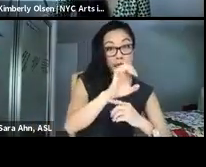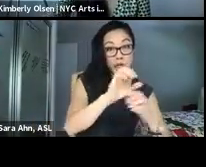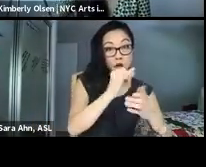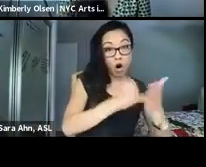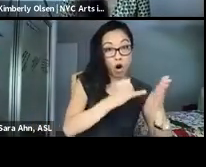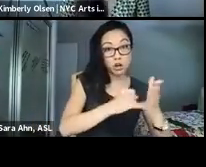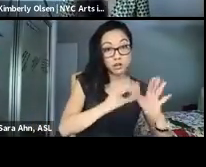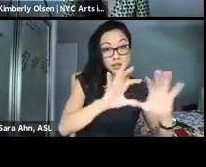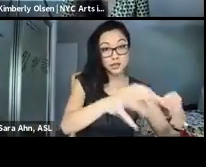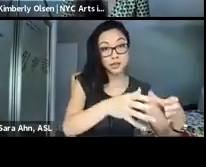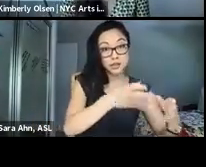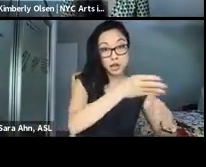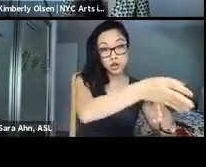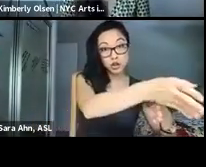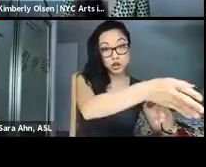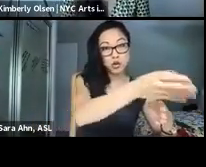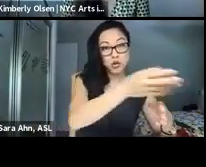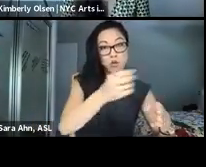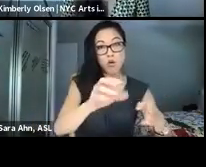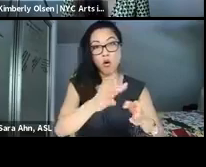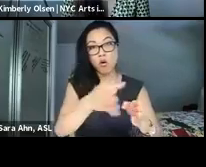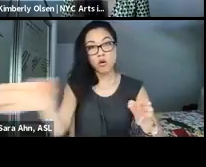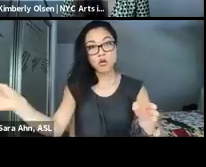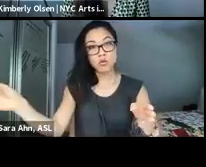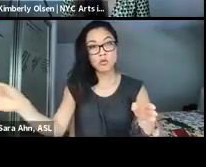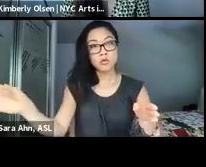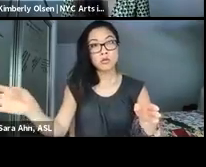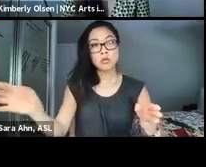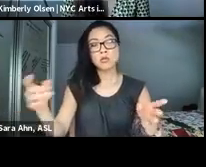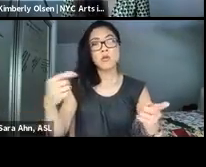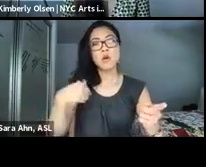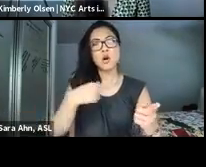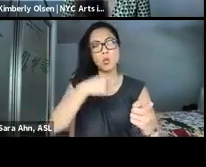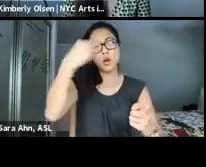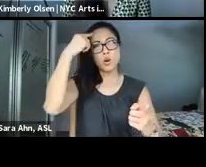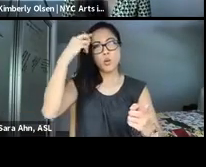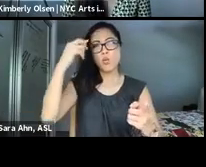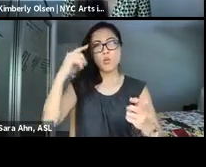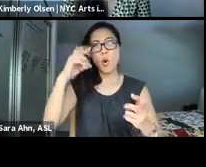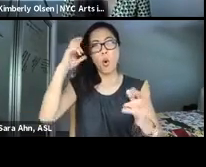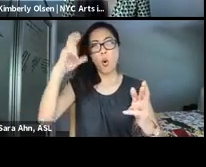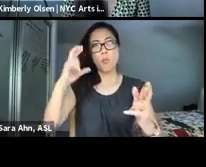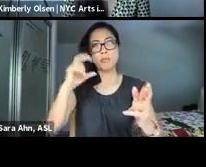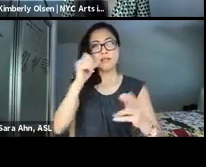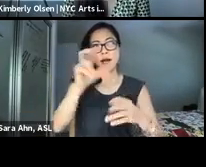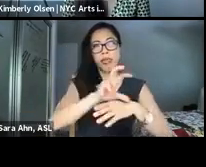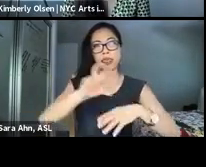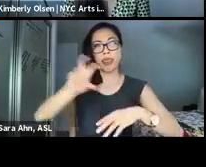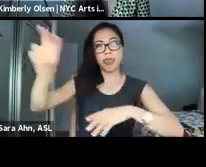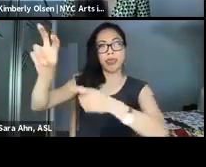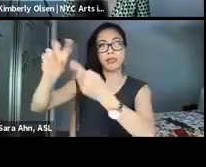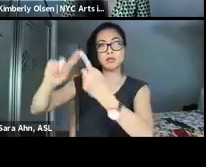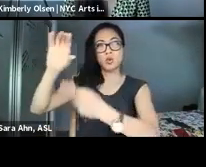What is the immediate impact of that for you and the organization? What are the real implications